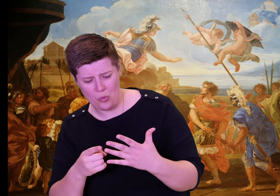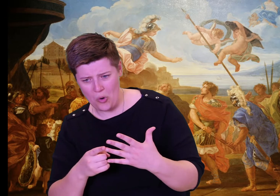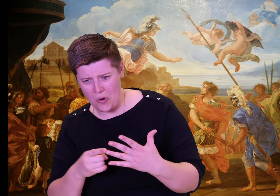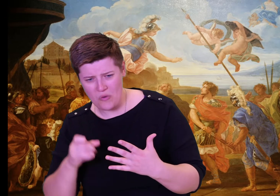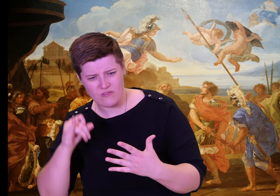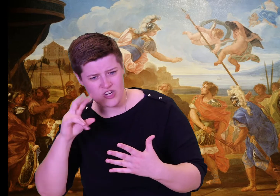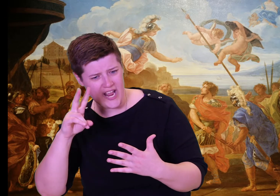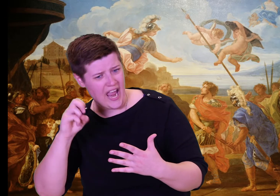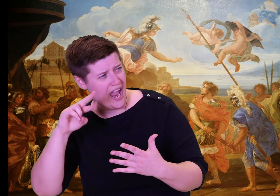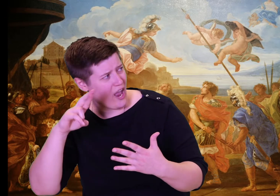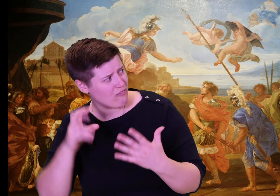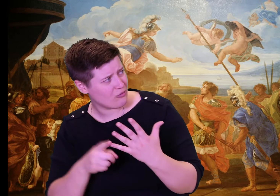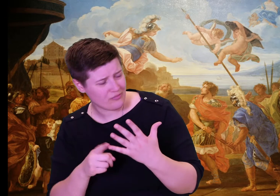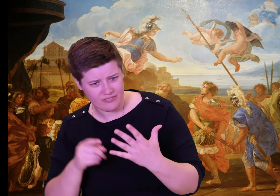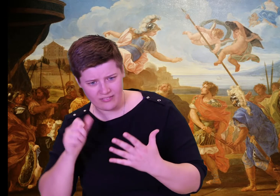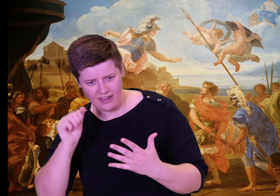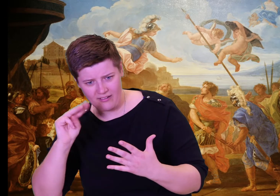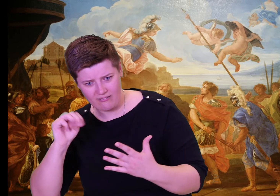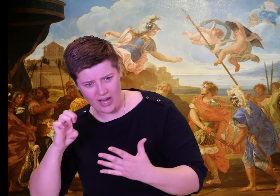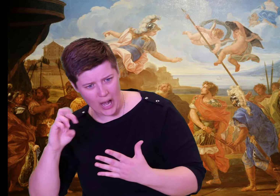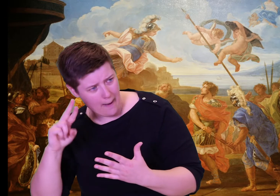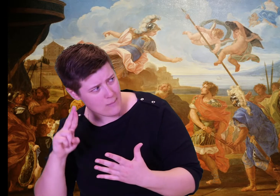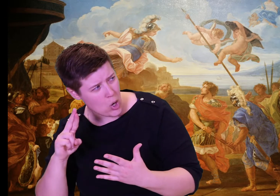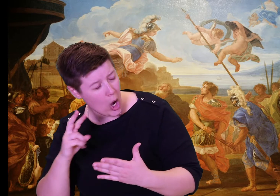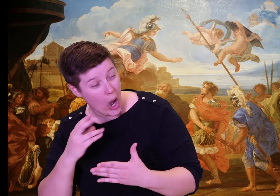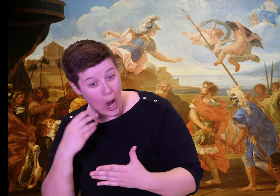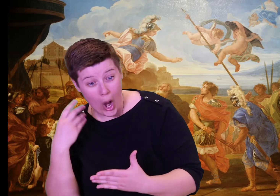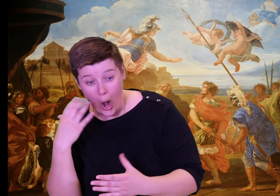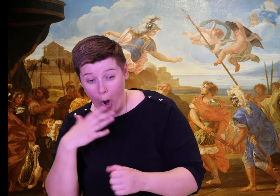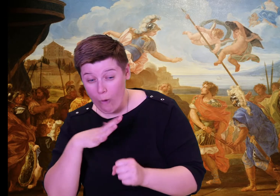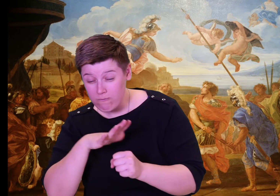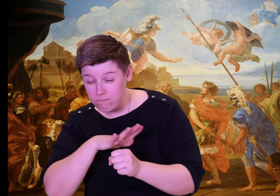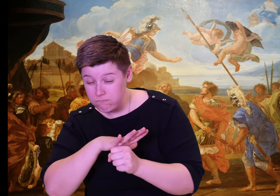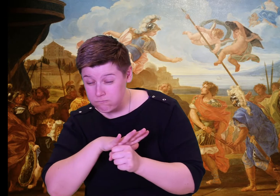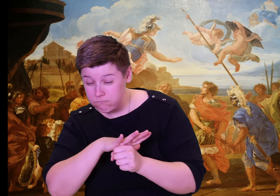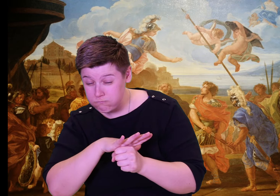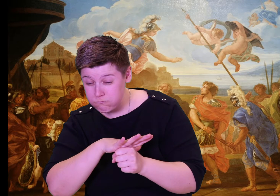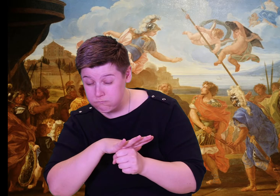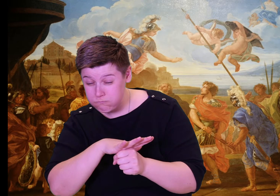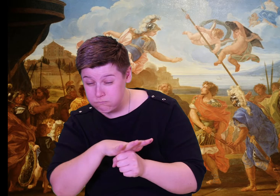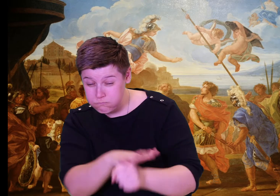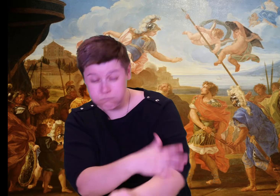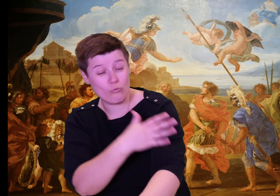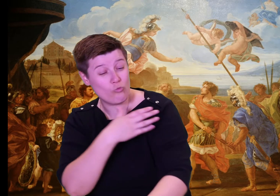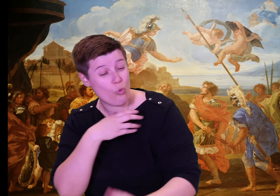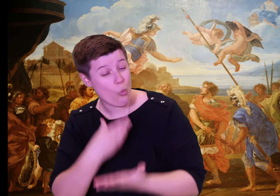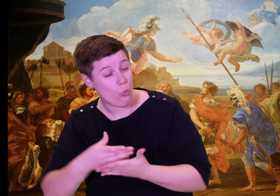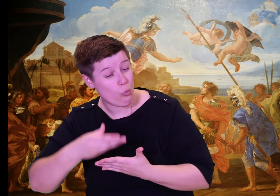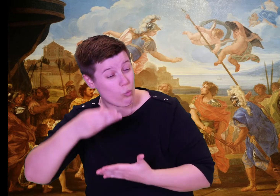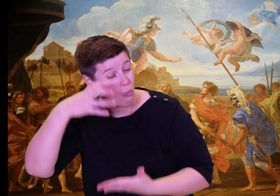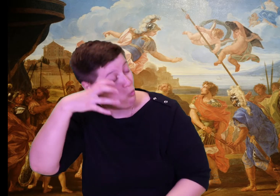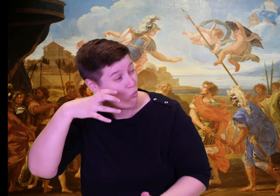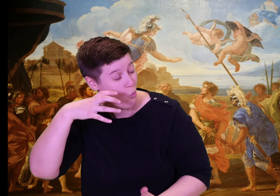bright with bronze and silver, gold and ivory and amber? It is as full of riches